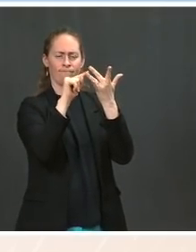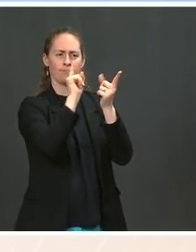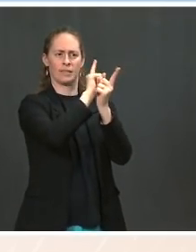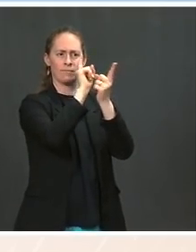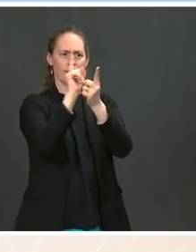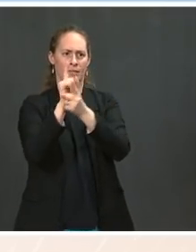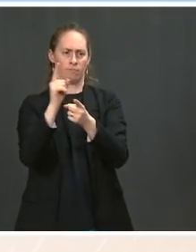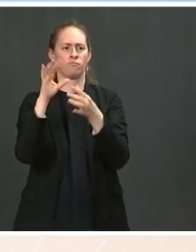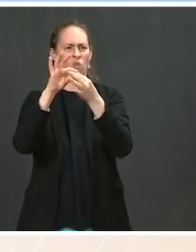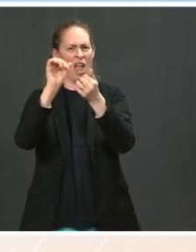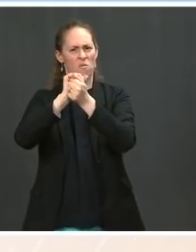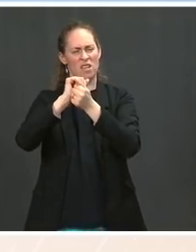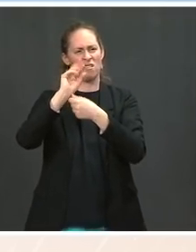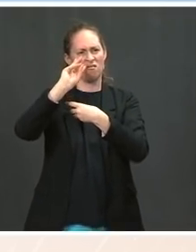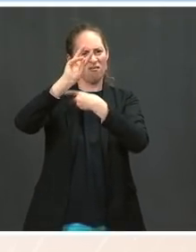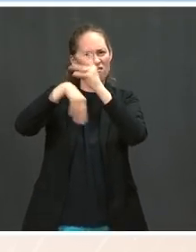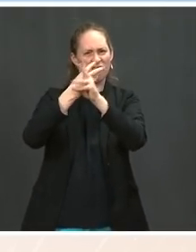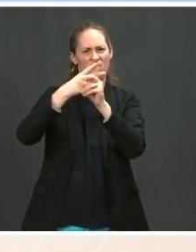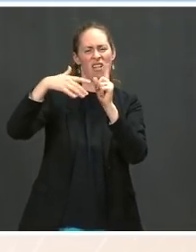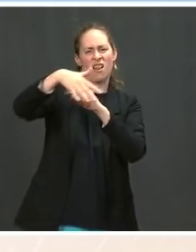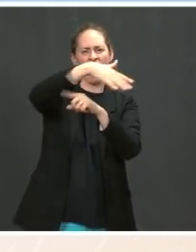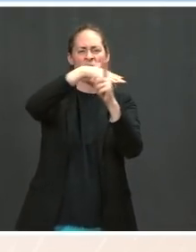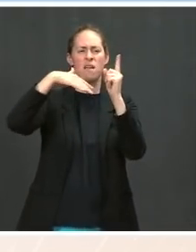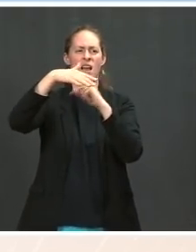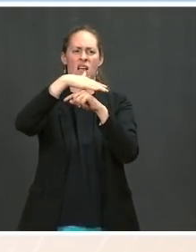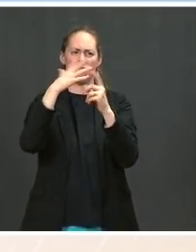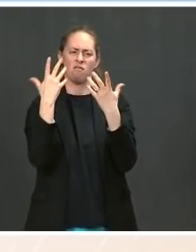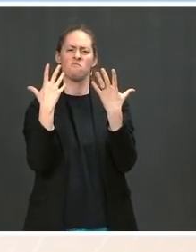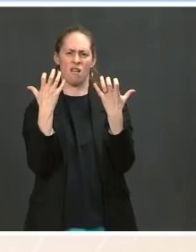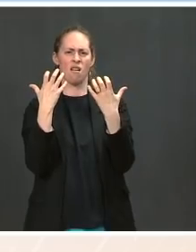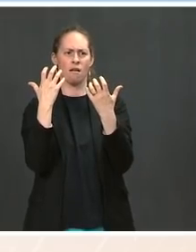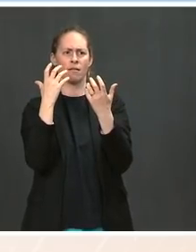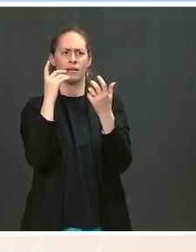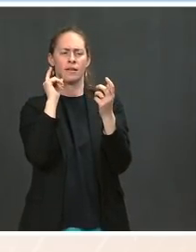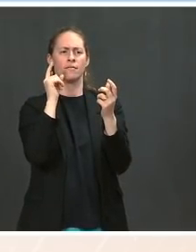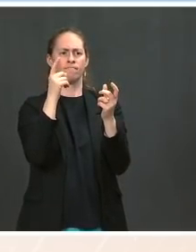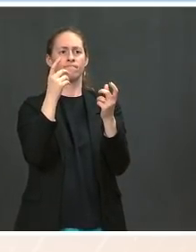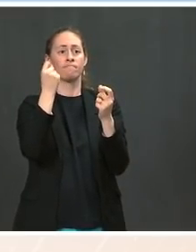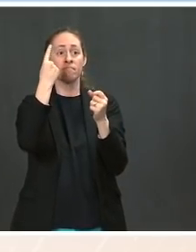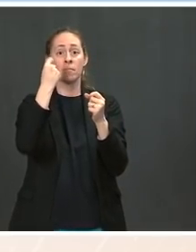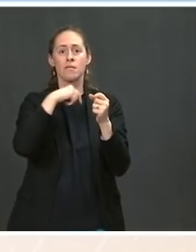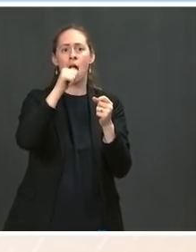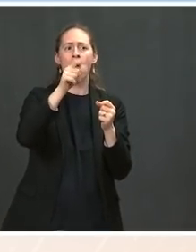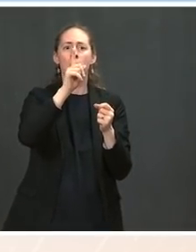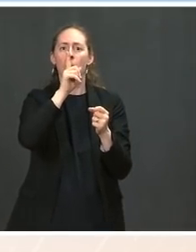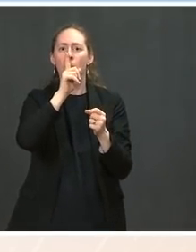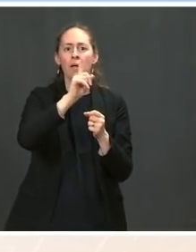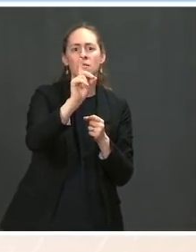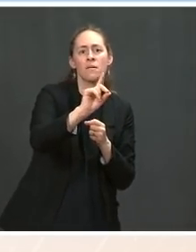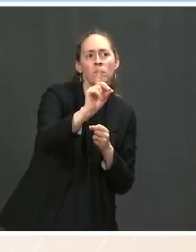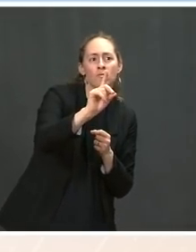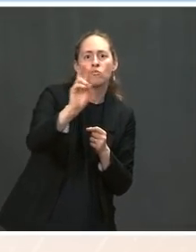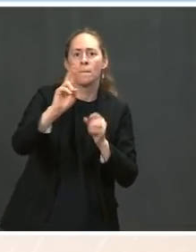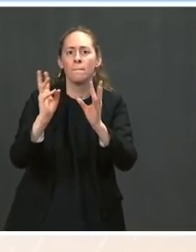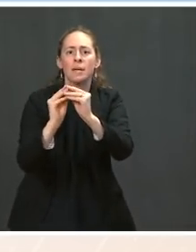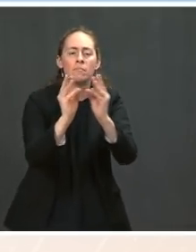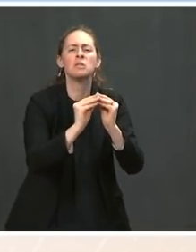I think that's a big part of the format. There are not going to be bilateral meetings as a part of this summit, so I wouldn't see it through that prism.